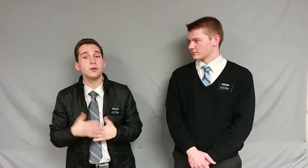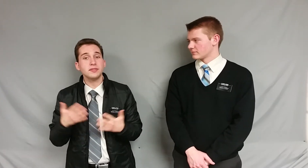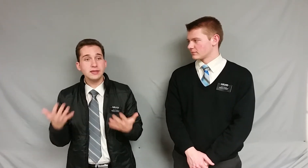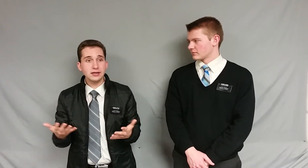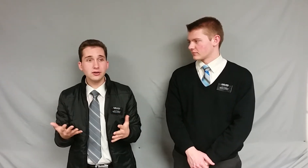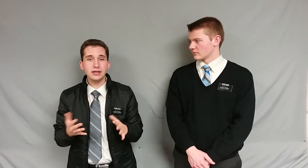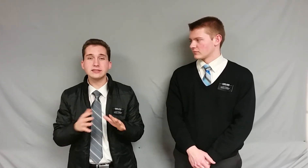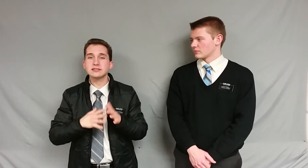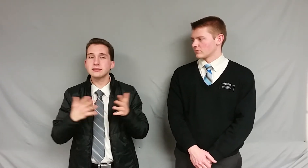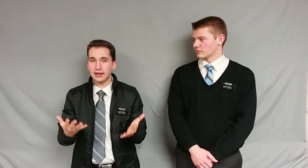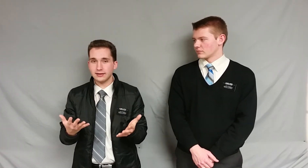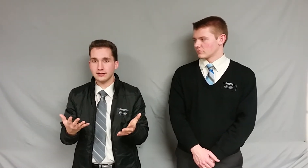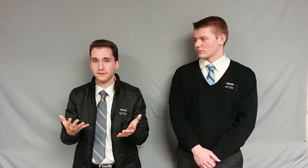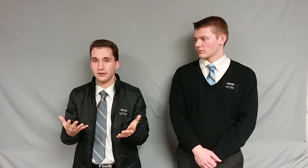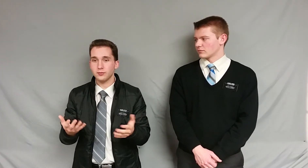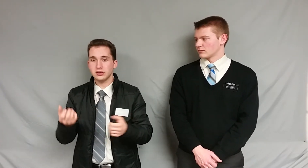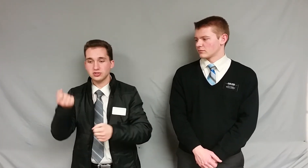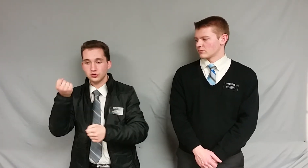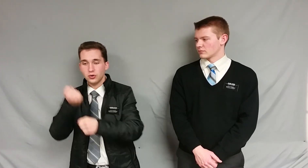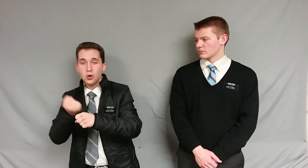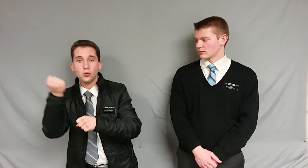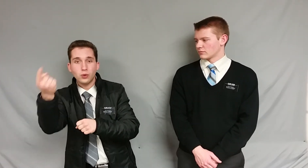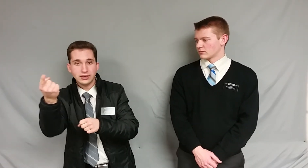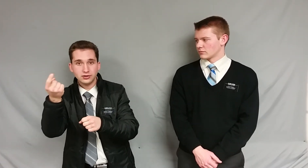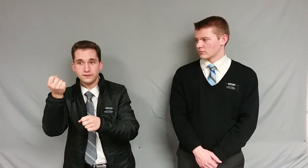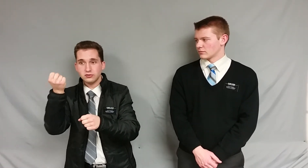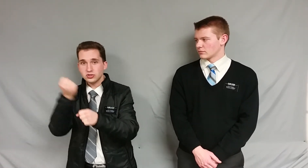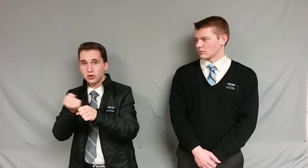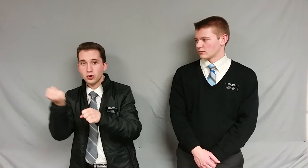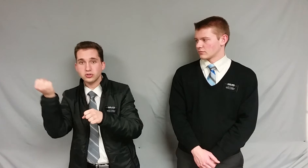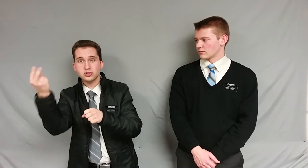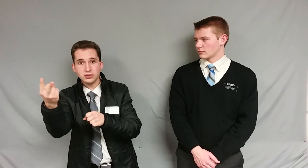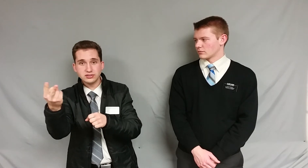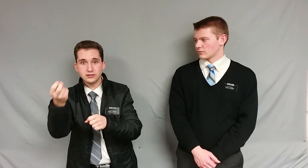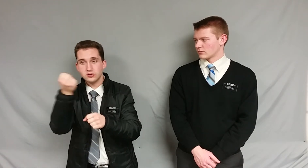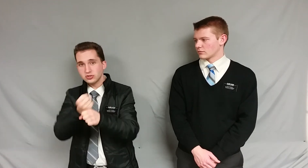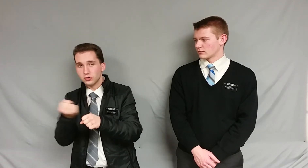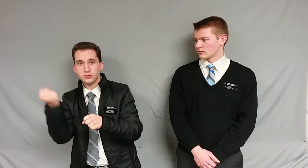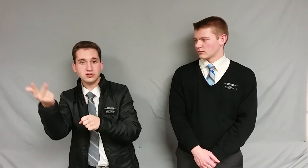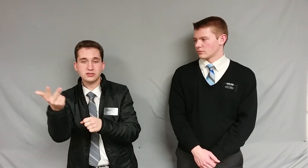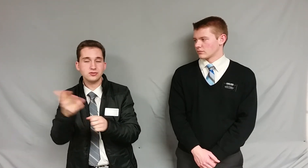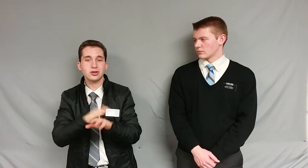With year, it's slightly different. We can do ONE-YEAR-FUTURE or TWO-YEAR-FUTURE or THREE-YEAR-FUTURE